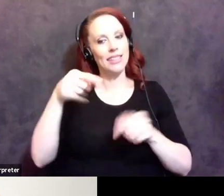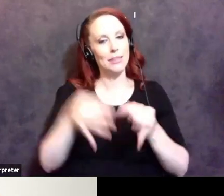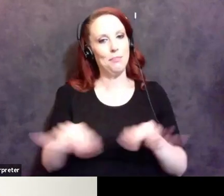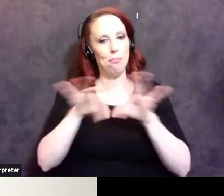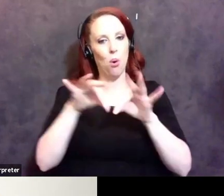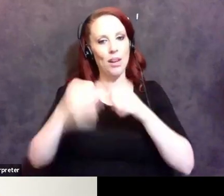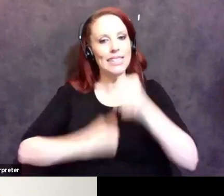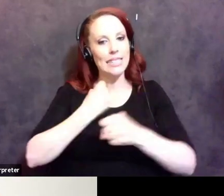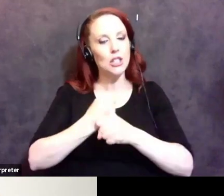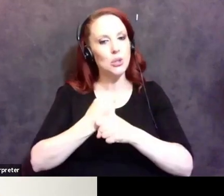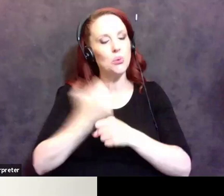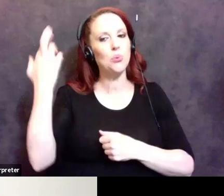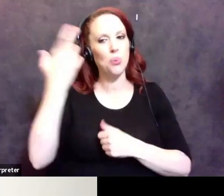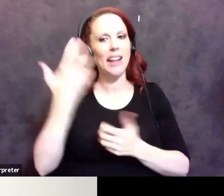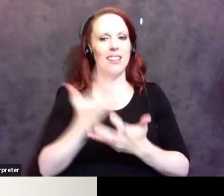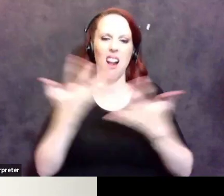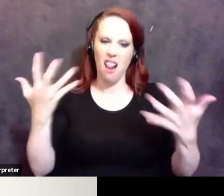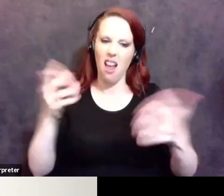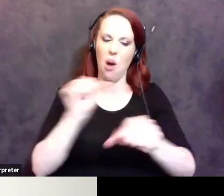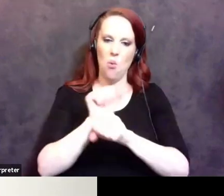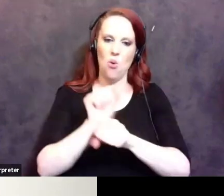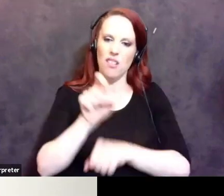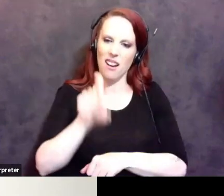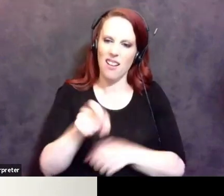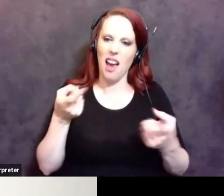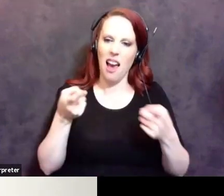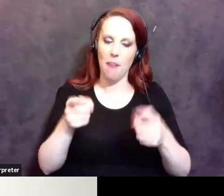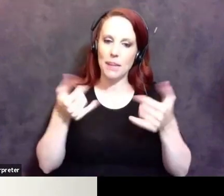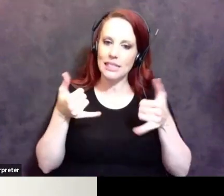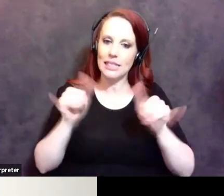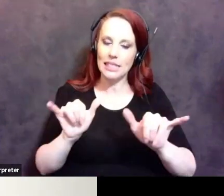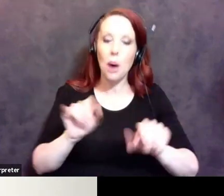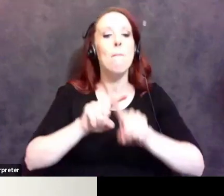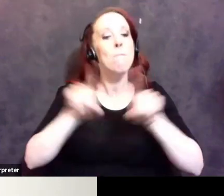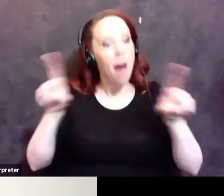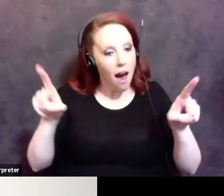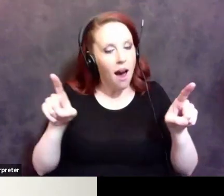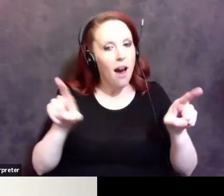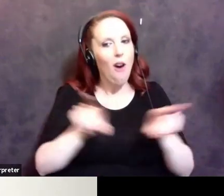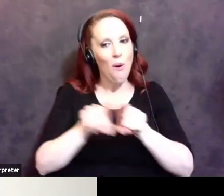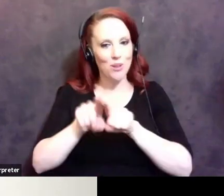is still a lot of work to be done, but it is also for us to celebrate hey, by the way,